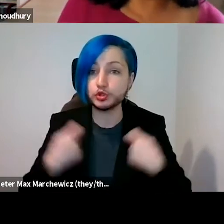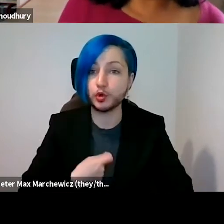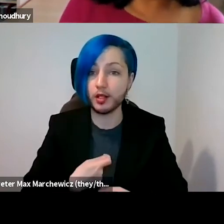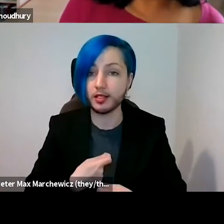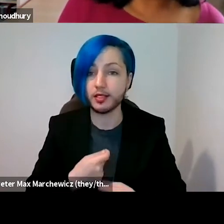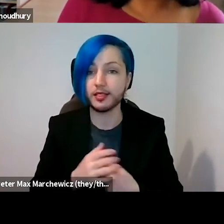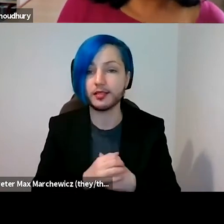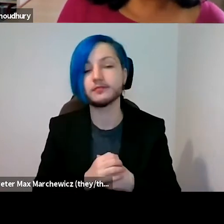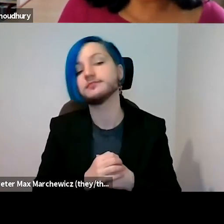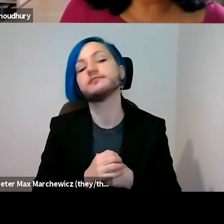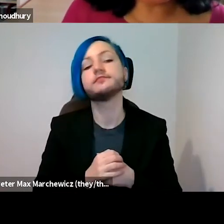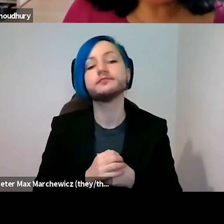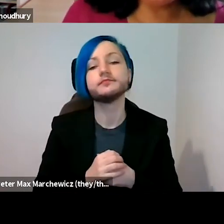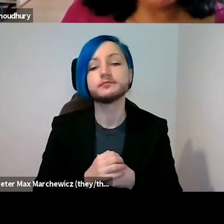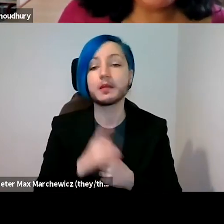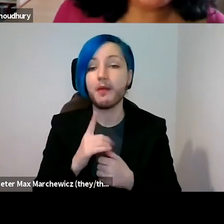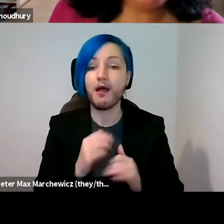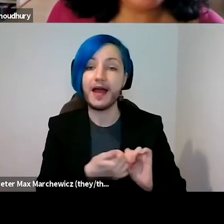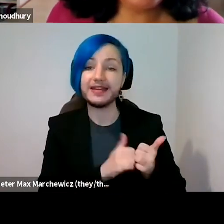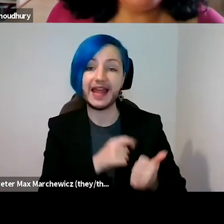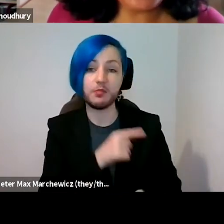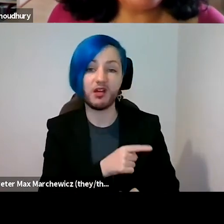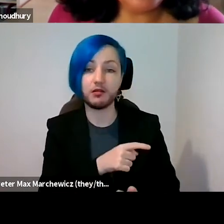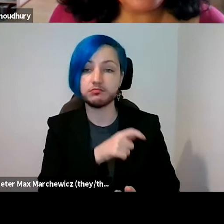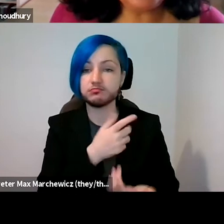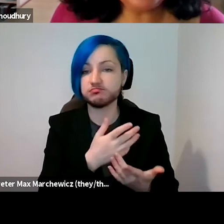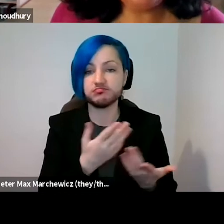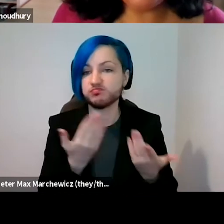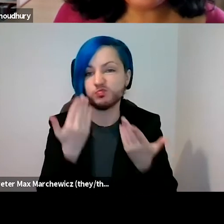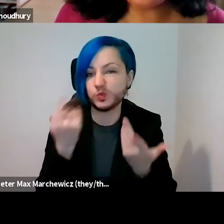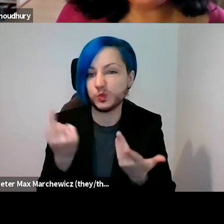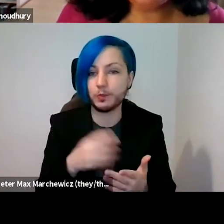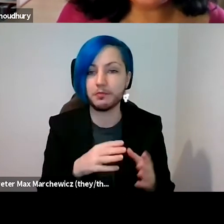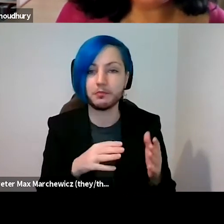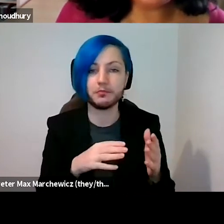She's not wearing it, when a neighbor, a nondescript Mrs. Blower volunteers her own shawls